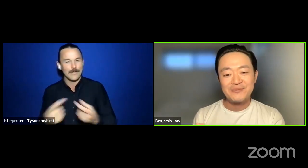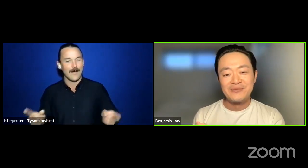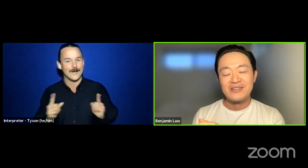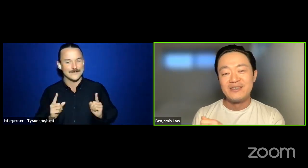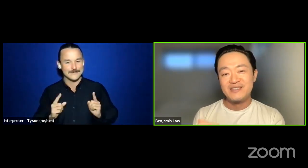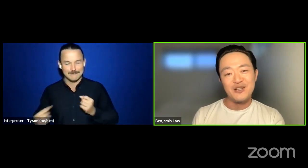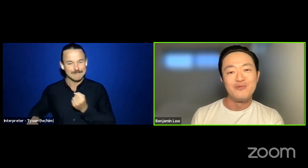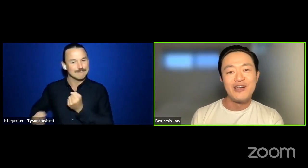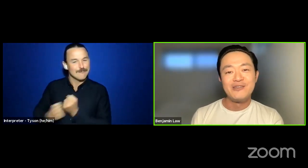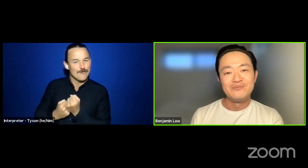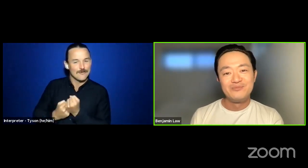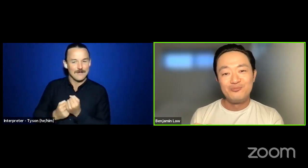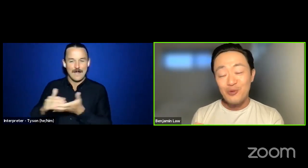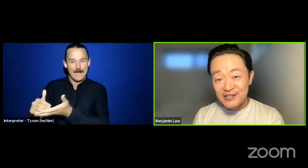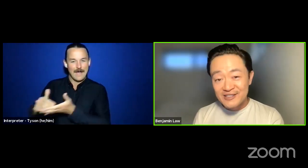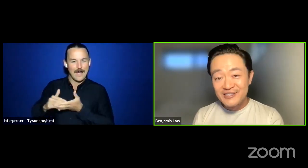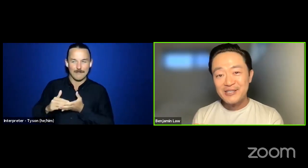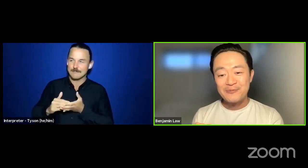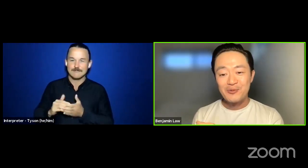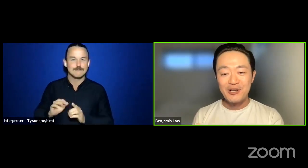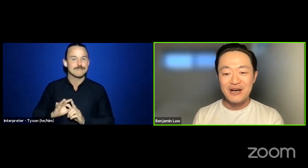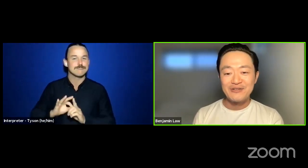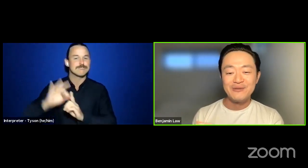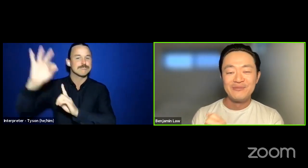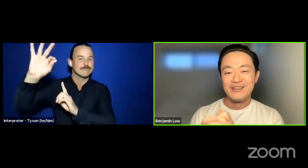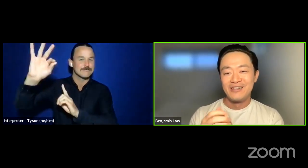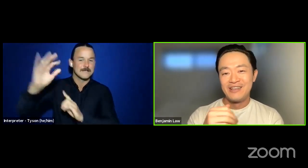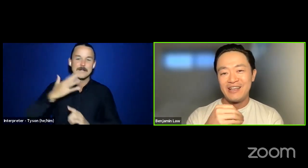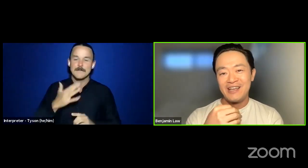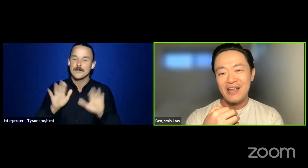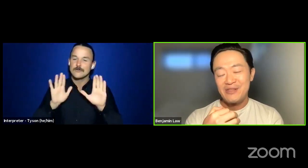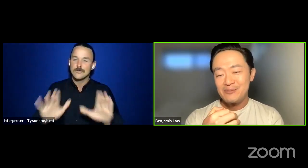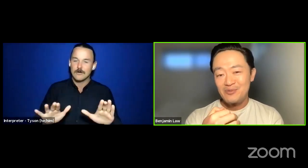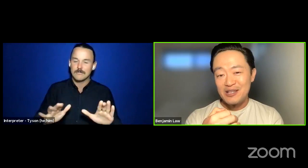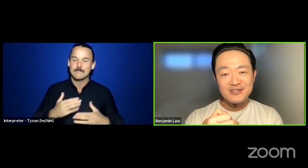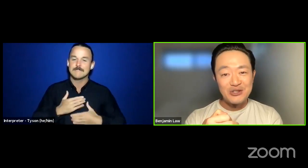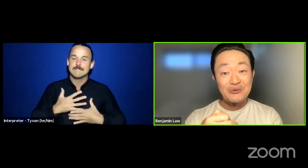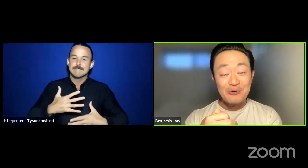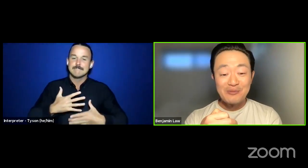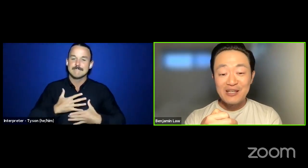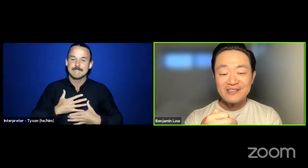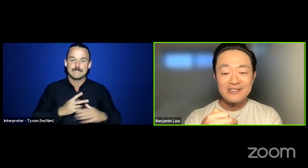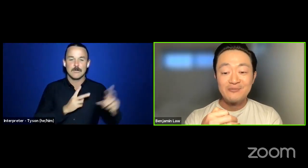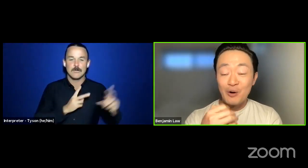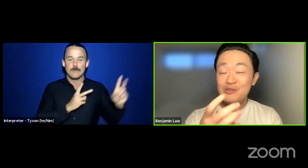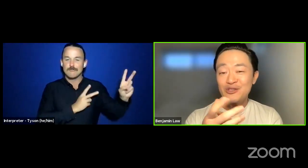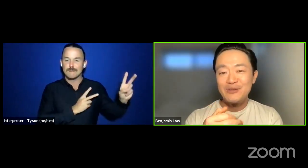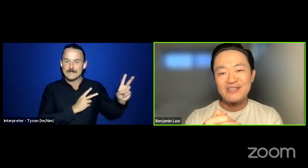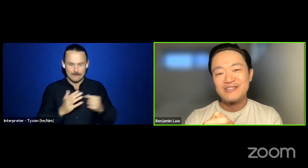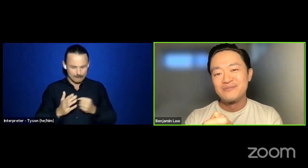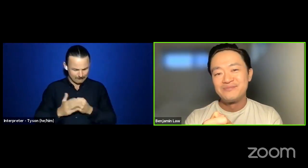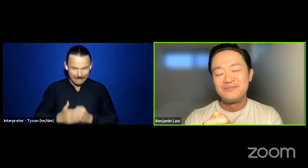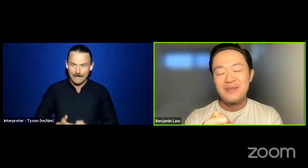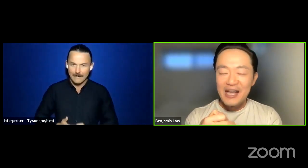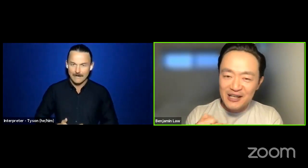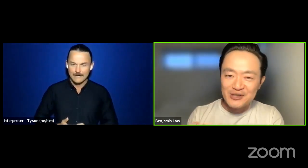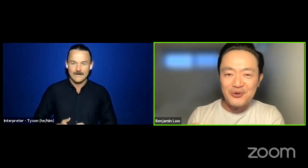orner and leading the way orner and leading the way. So and leading the way. So take stock. Stella Celebrate risk Celebrate rest recover Celebrate rest recover. And then, let's do what we